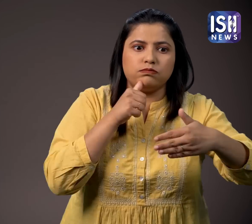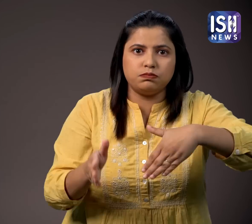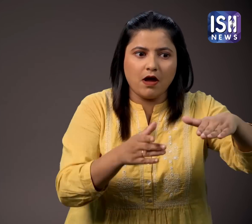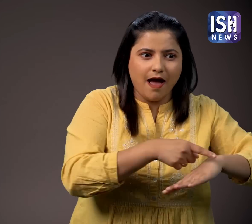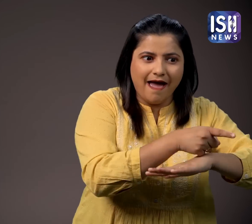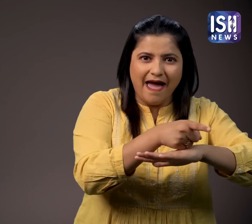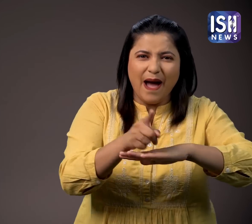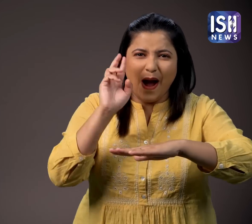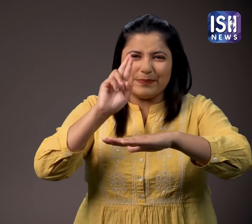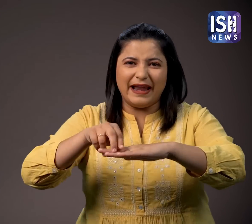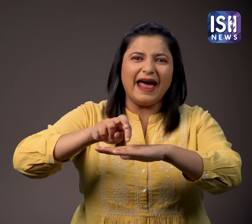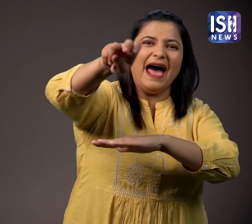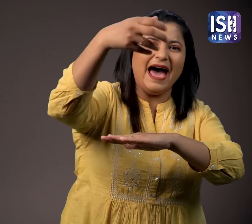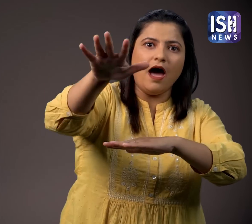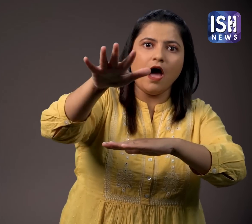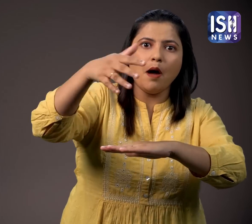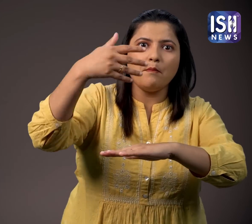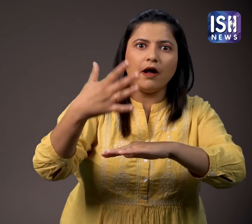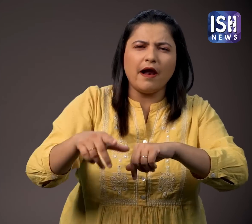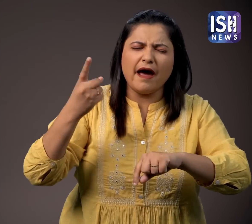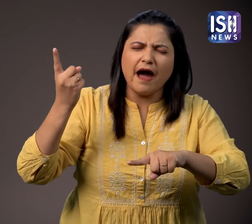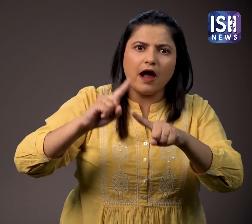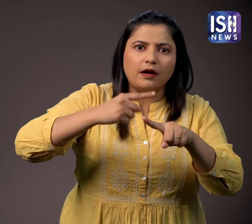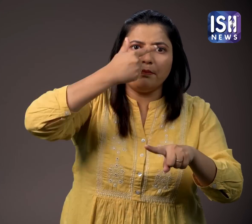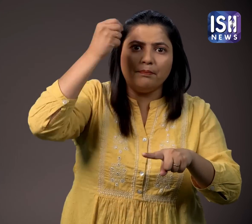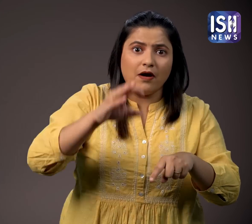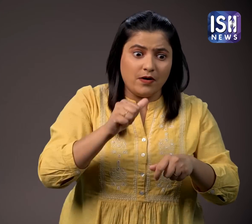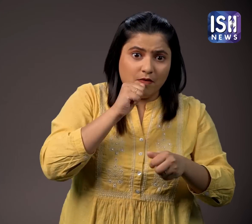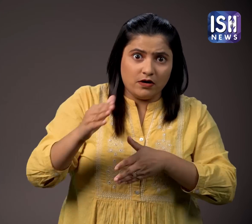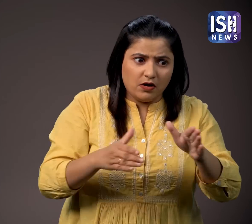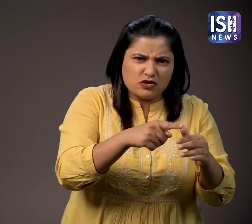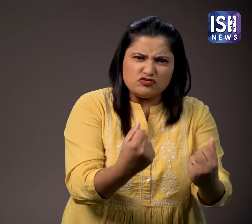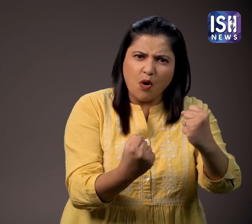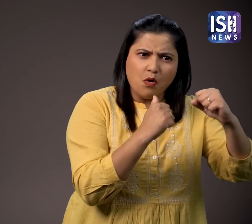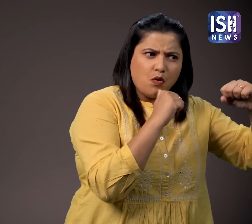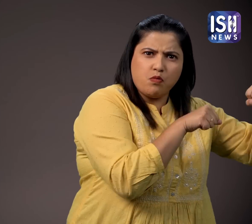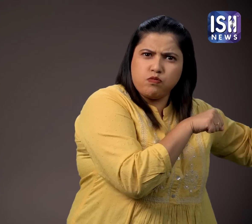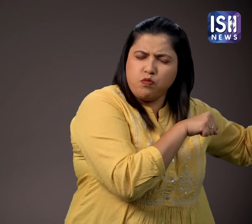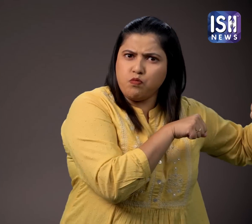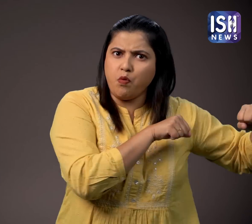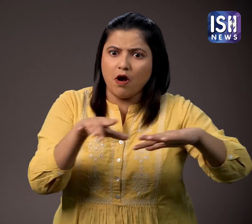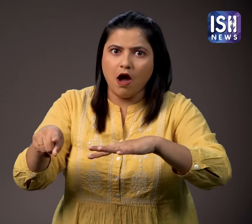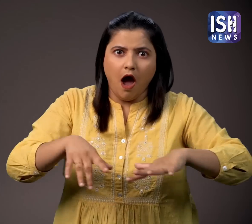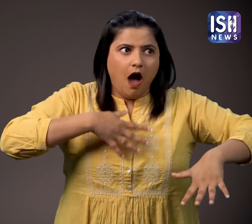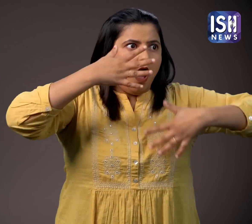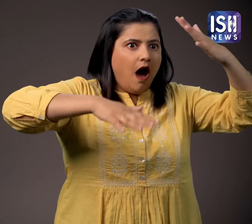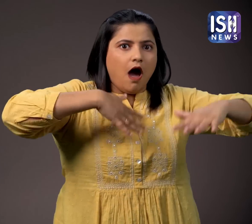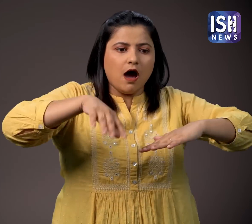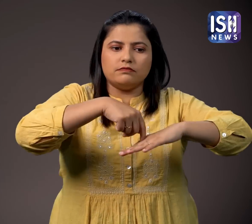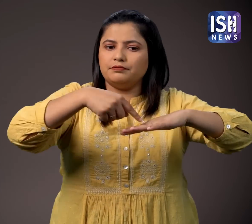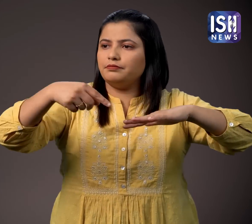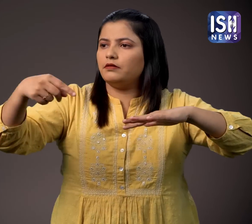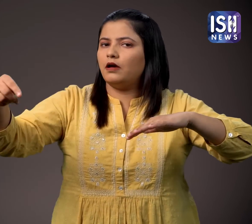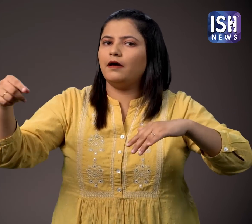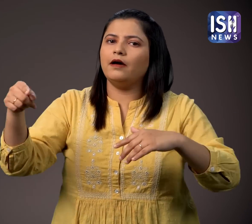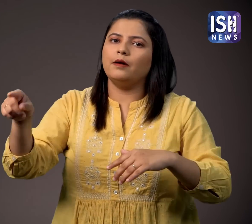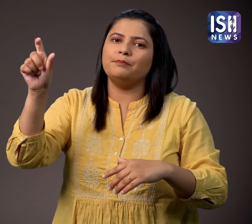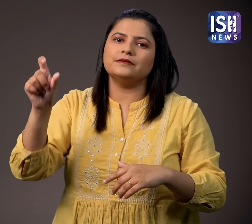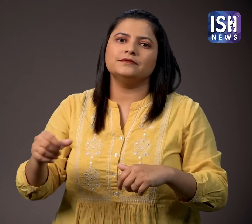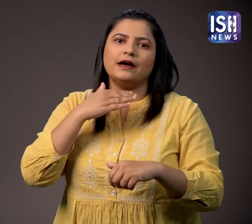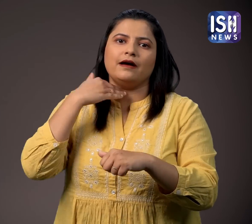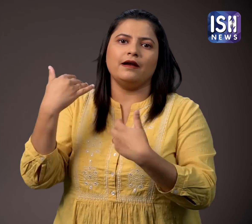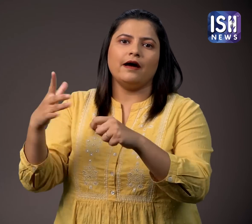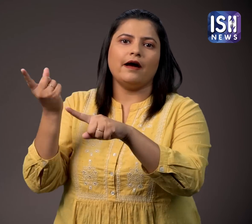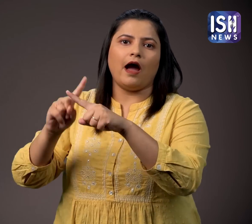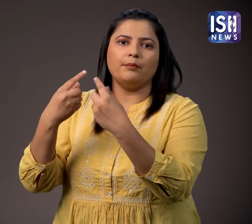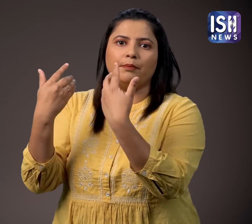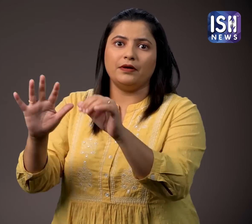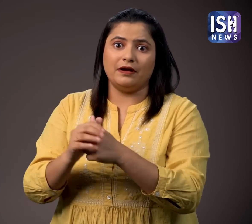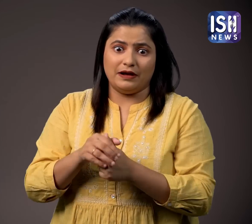When he jumped into the river, he tried to swim but was carried away by strong water current and drowned.